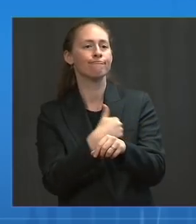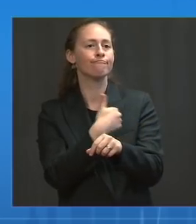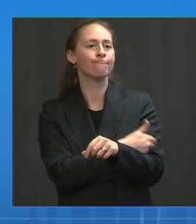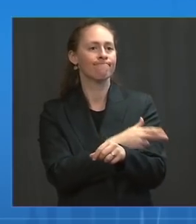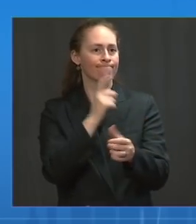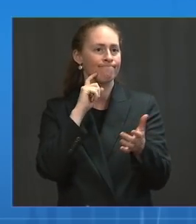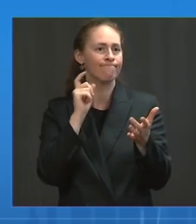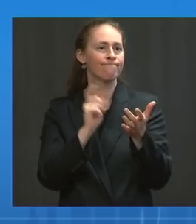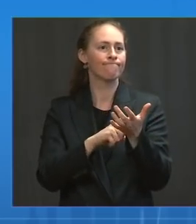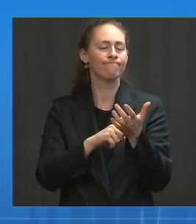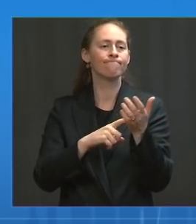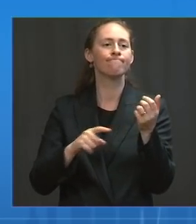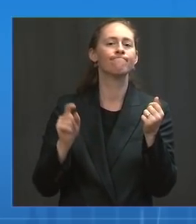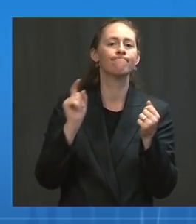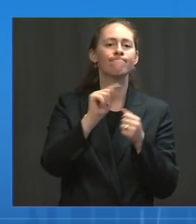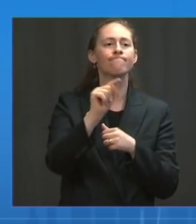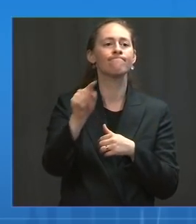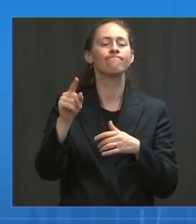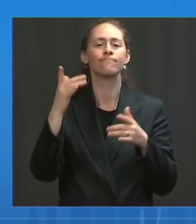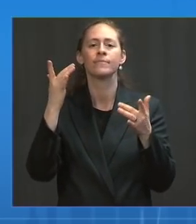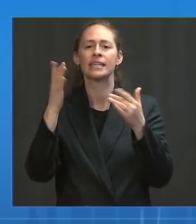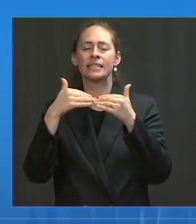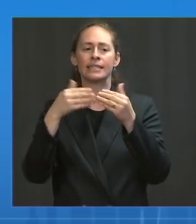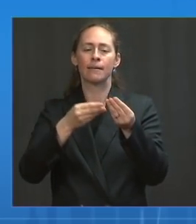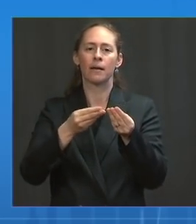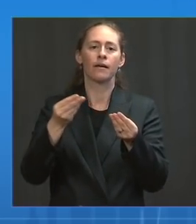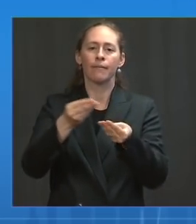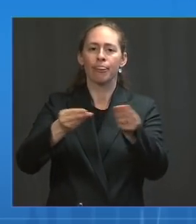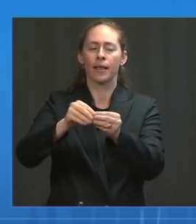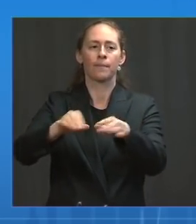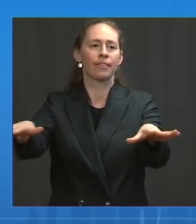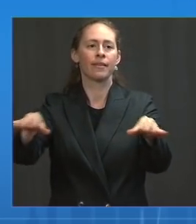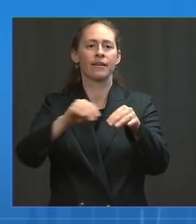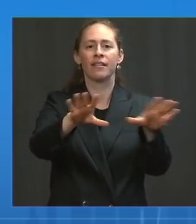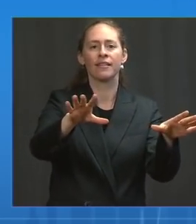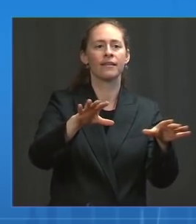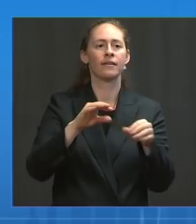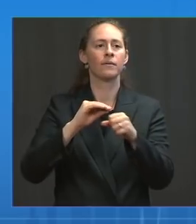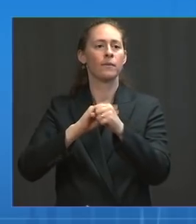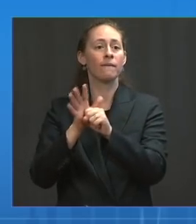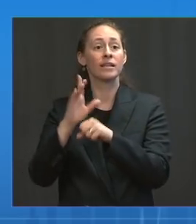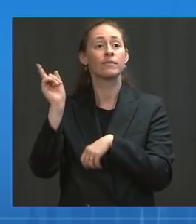and larger outbreaks of COVID-19 in locations such as camps and community events